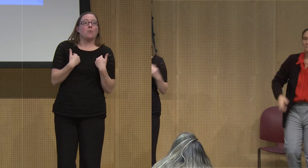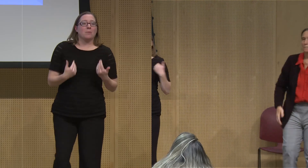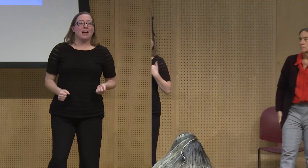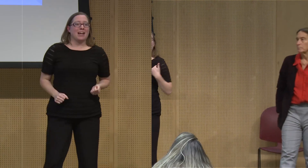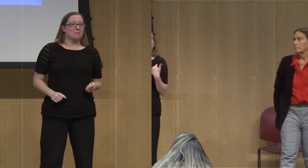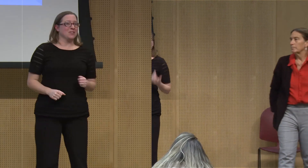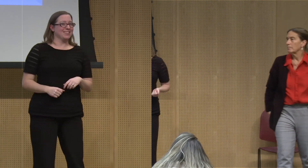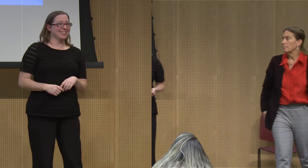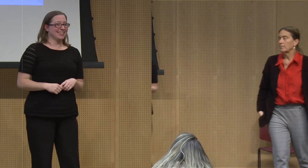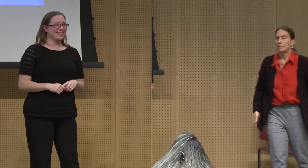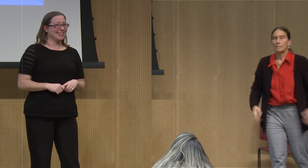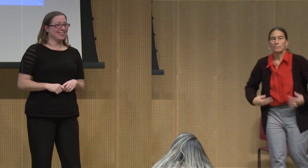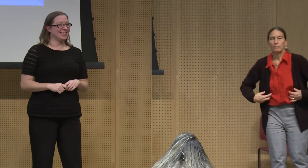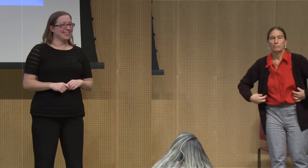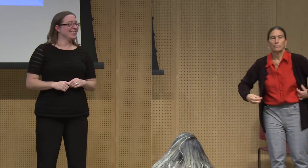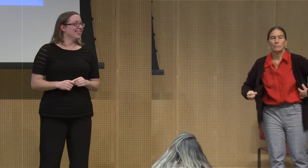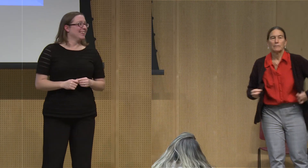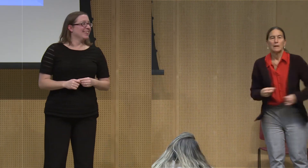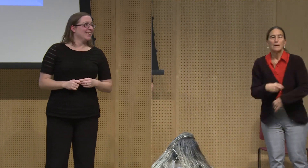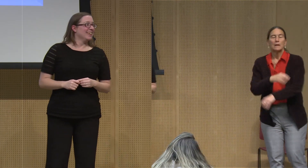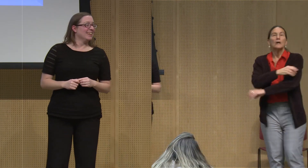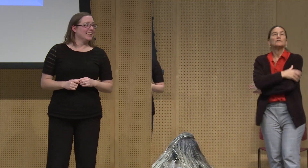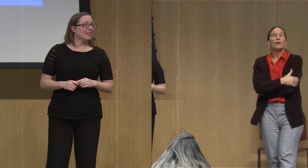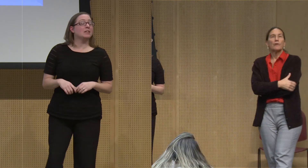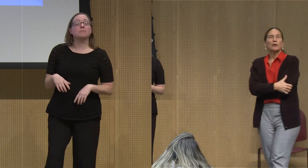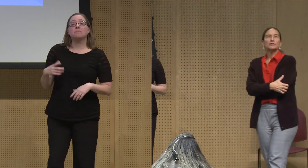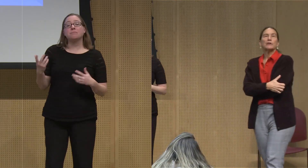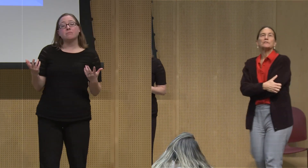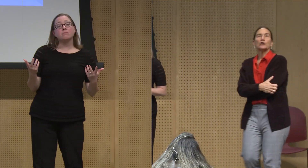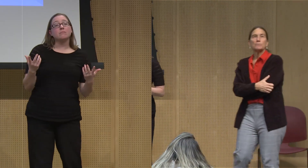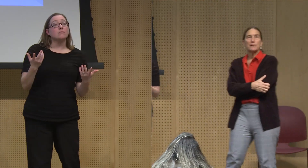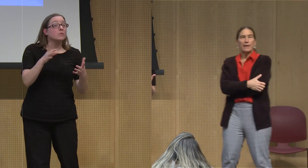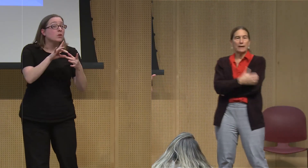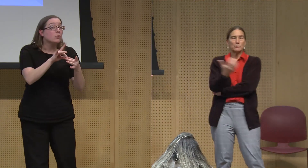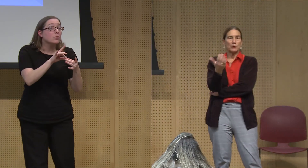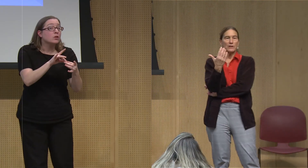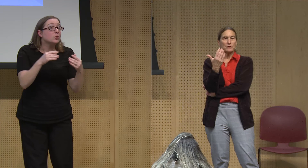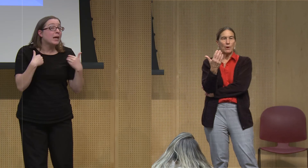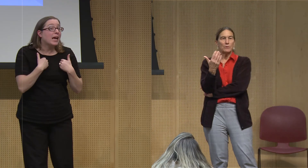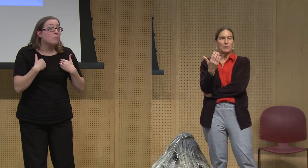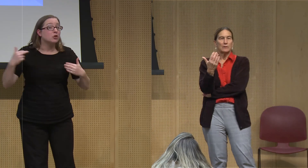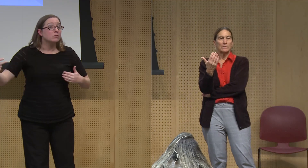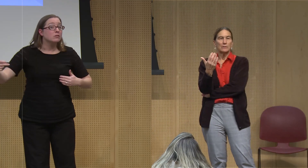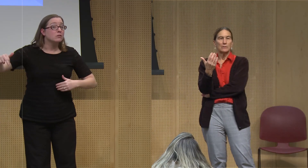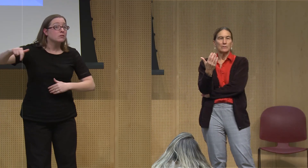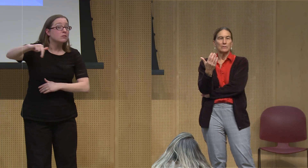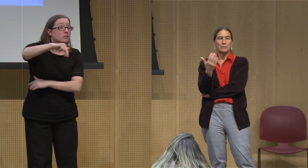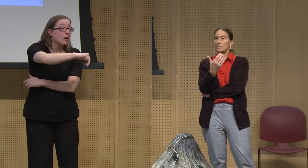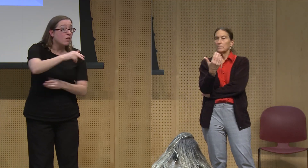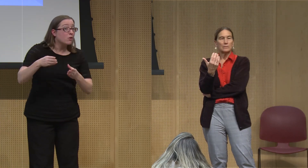WHAT ABOUT ANIMALS? SO THERE ARE--IN TERMS OF ANIMALS ACROSS THE ROAD?